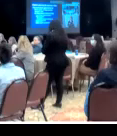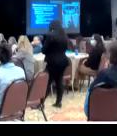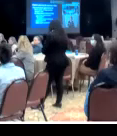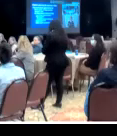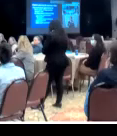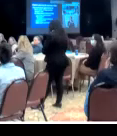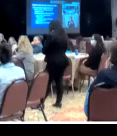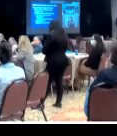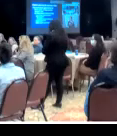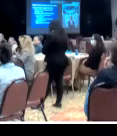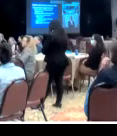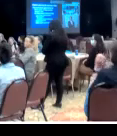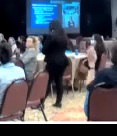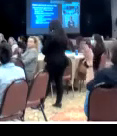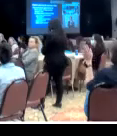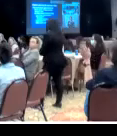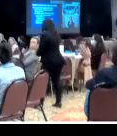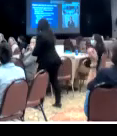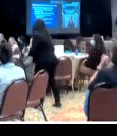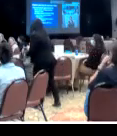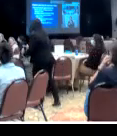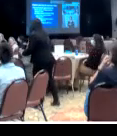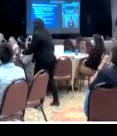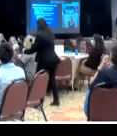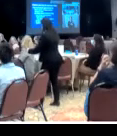which is great for the overnights but, again, as your slide pointed out just